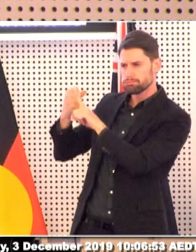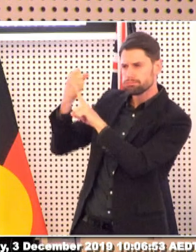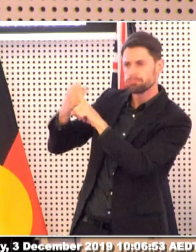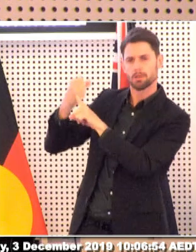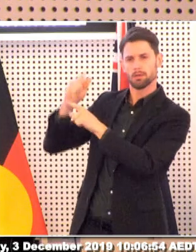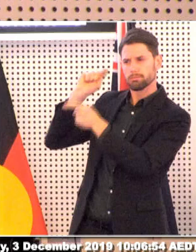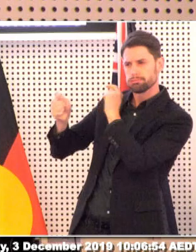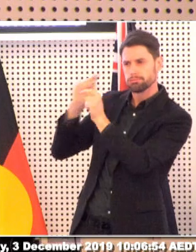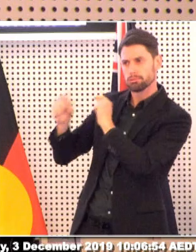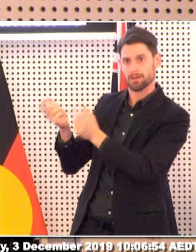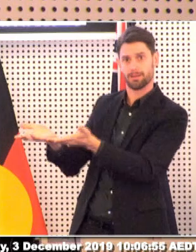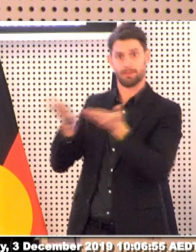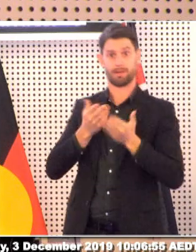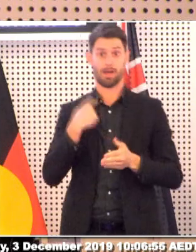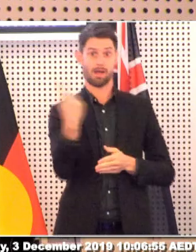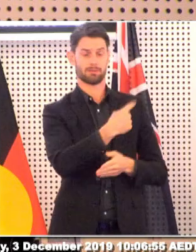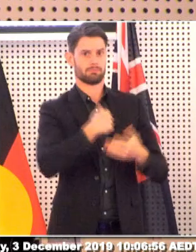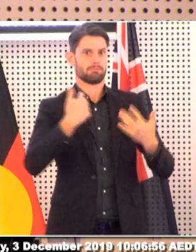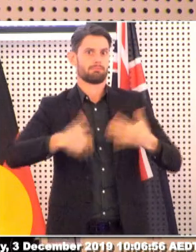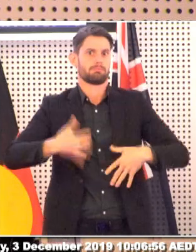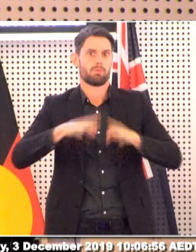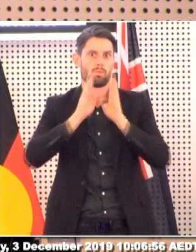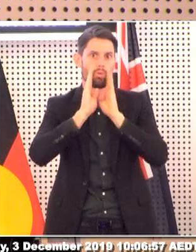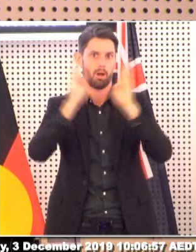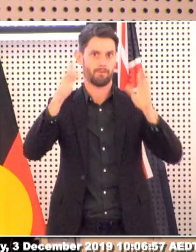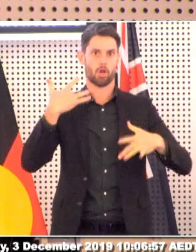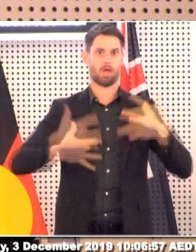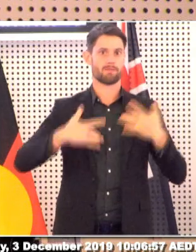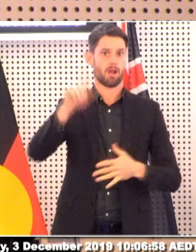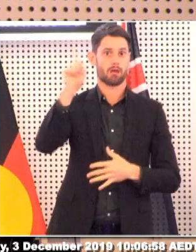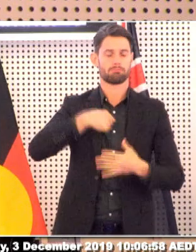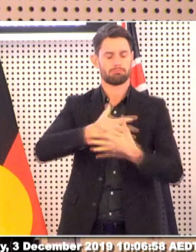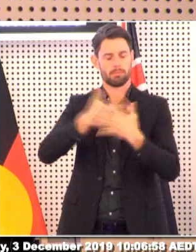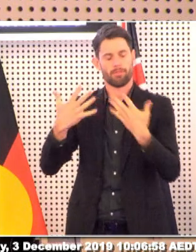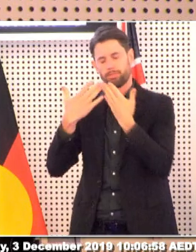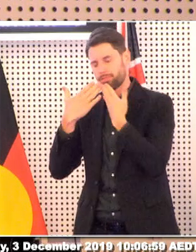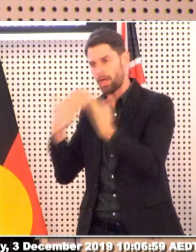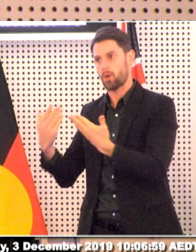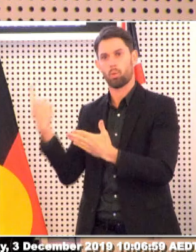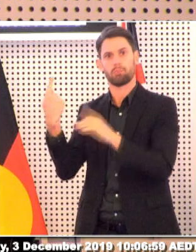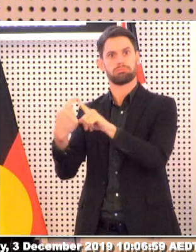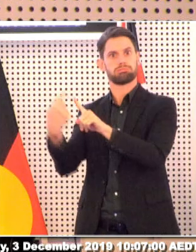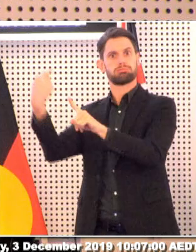realising our human rights. I thank them for their tireless efforts and I say to them